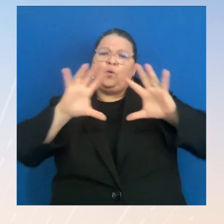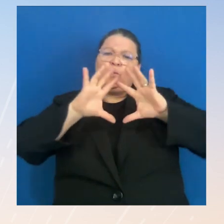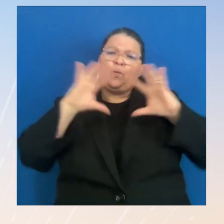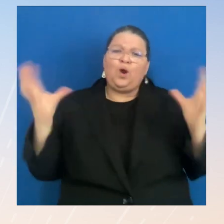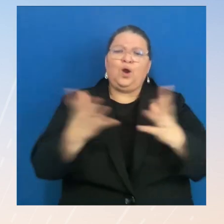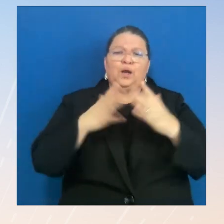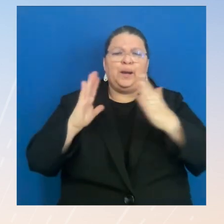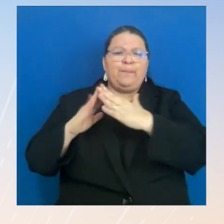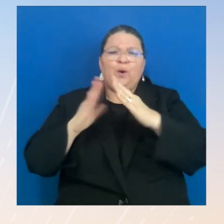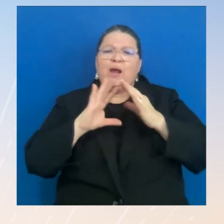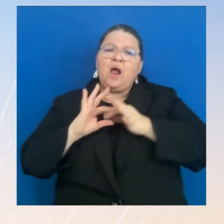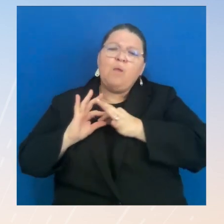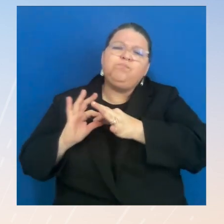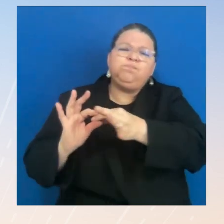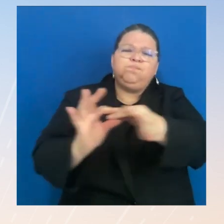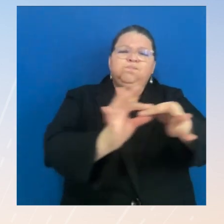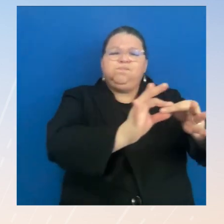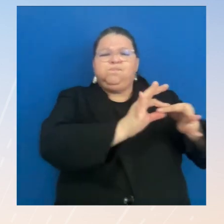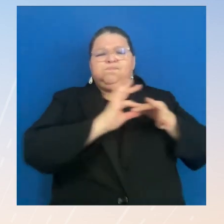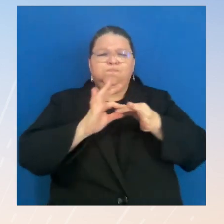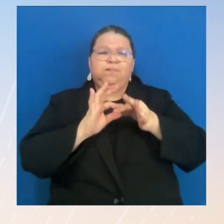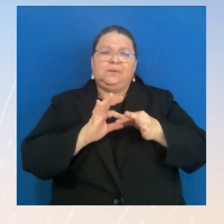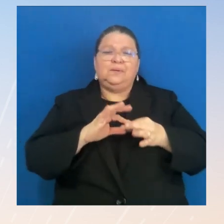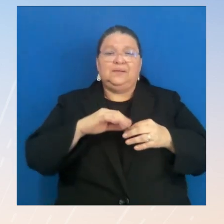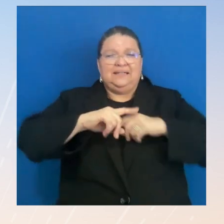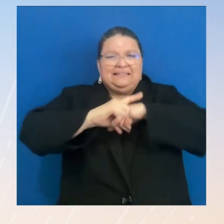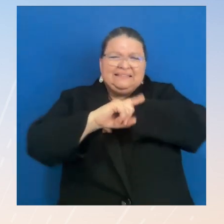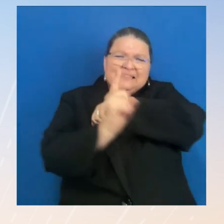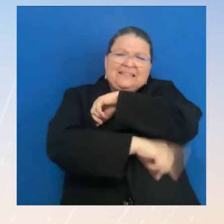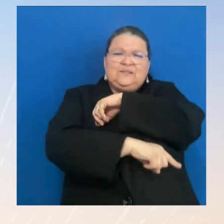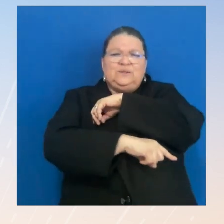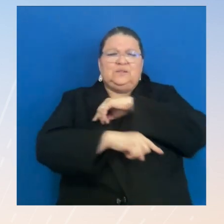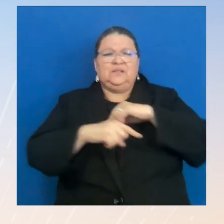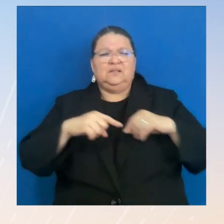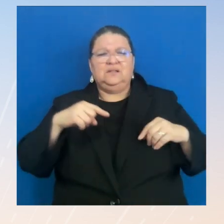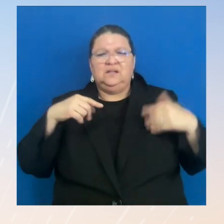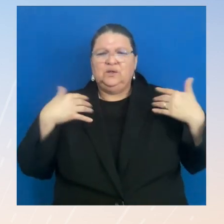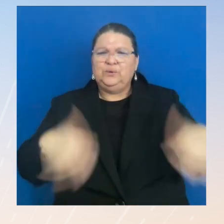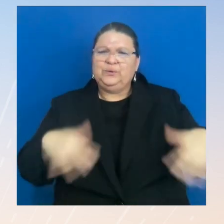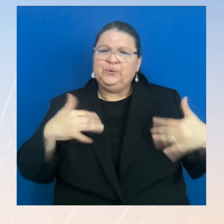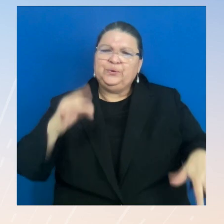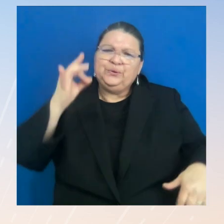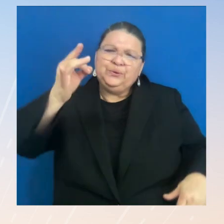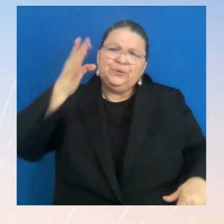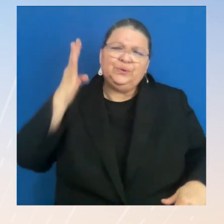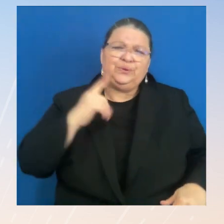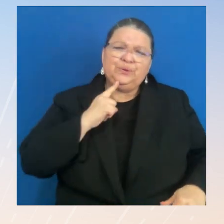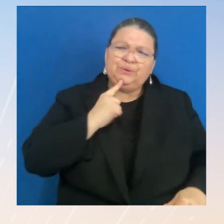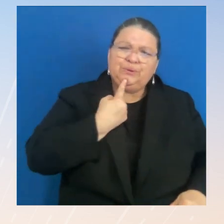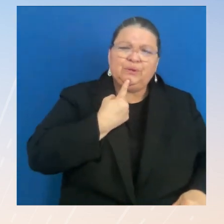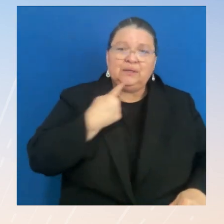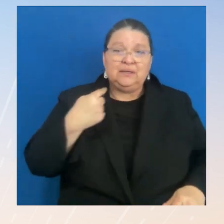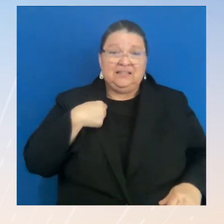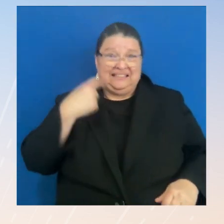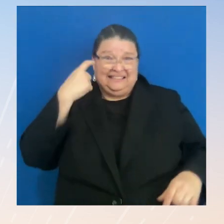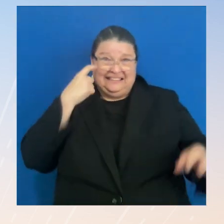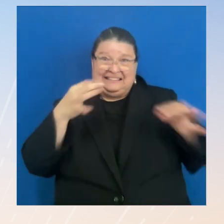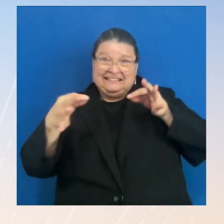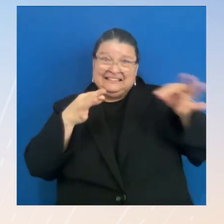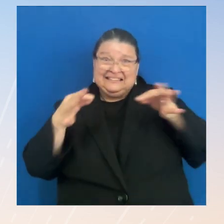The Press: And yet, it hasn't stopped Putin at all. Ms. Psaki: -- without his action. I just outlined for you at the top, which I think it's important to note, the crippling impact this has had on the economy.